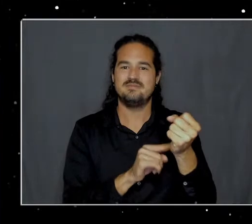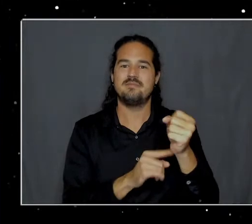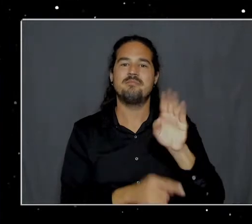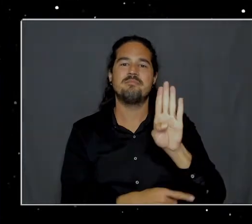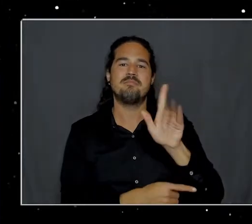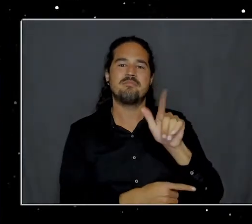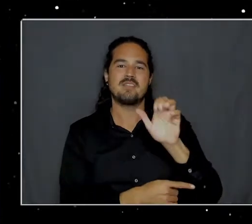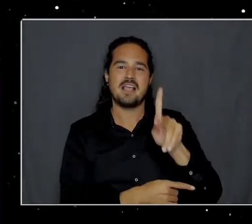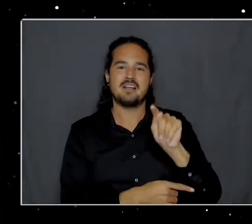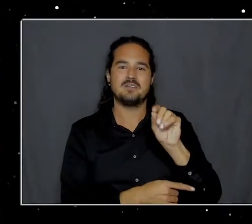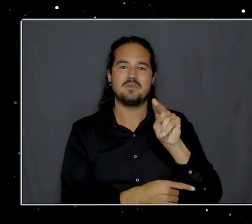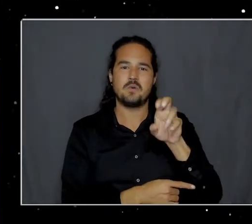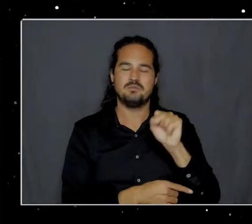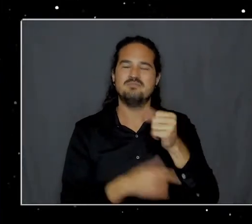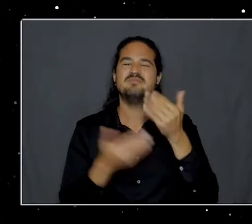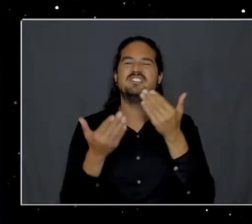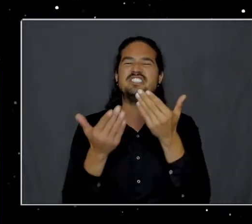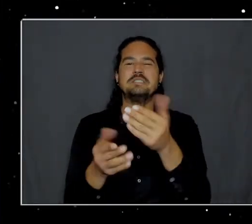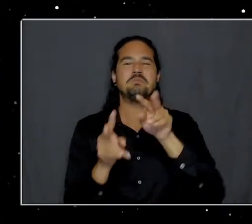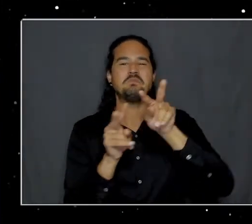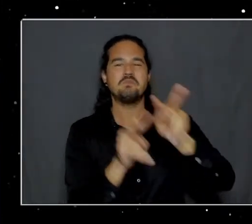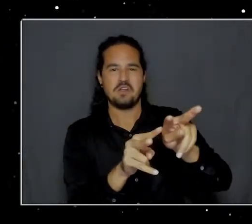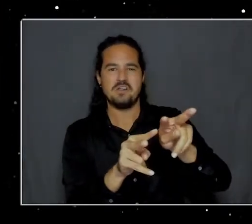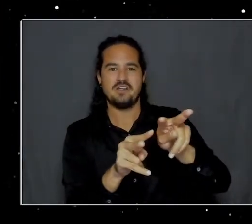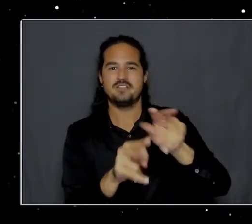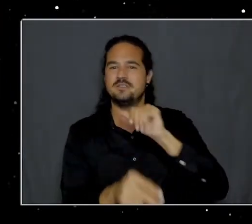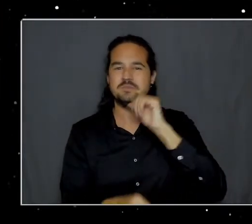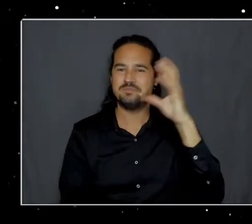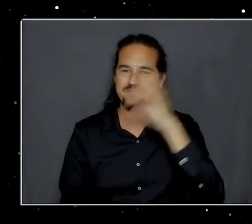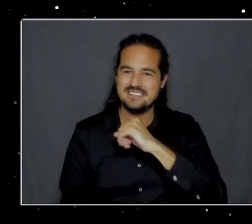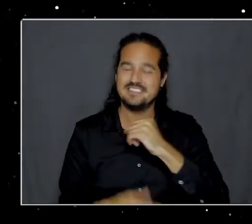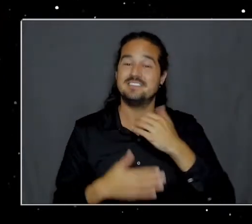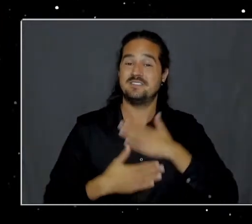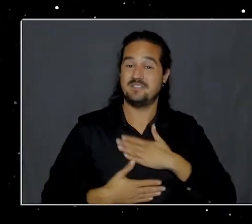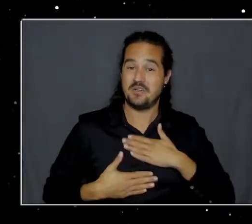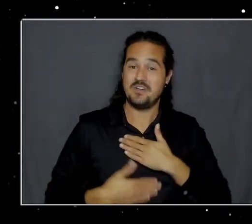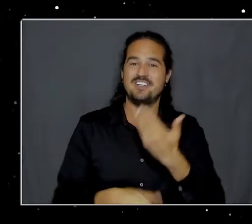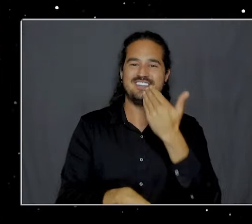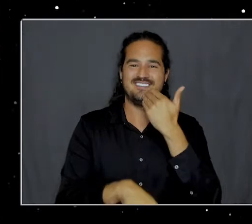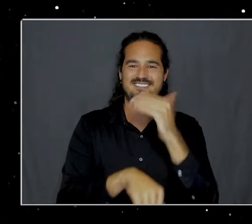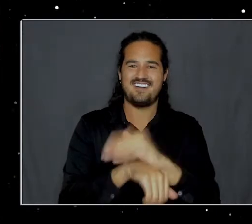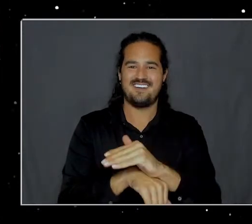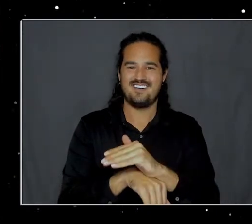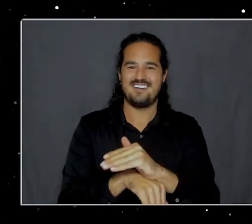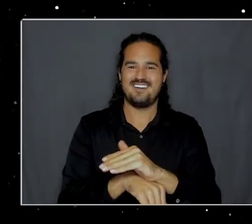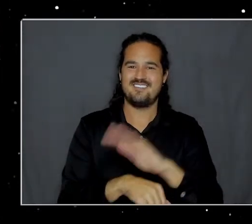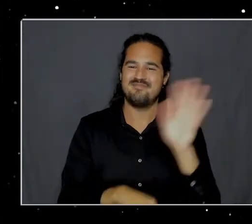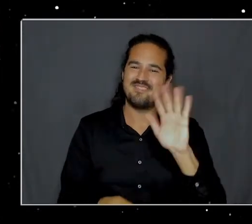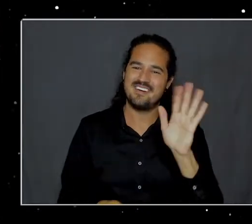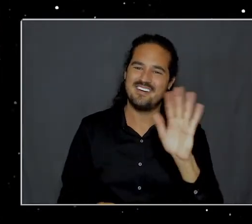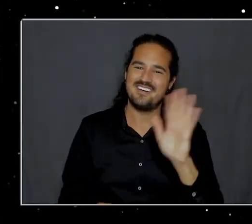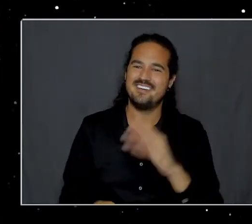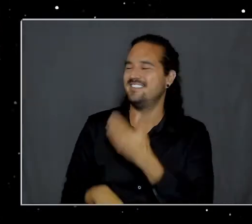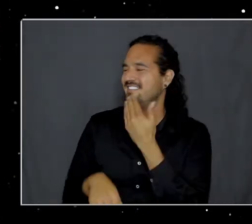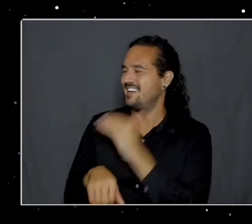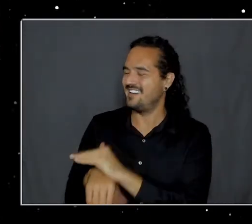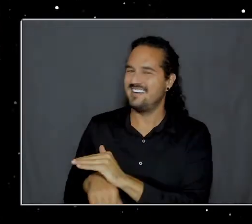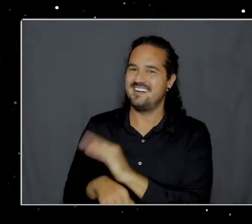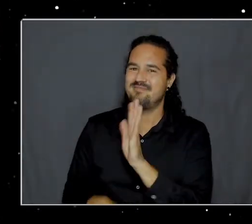EULA SCOTT BYNOE: THAT'S WHAT IT'S. MM-HMM (AFFIRMATIVE). SO THEY'RE AT VITO'S, SO WE HAVE